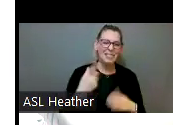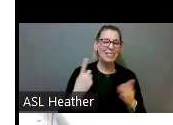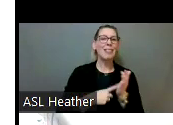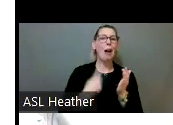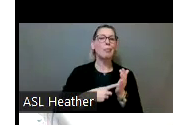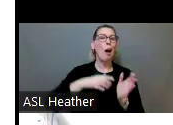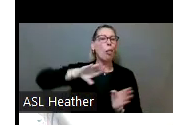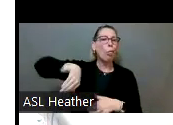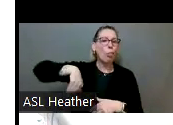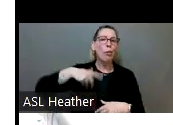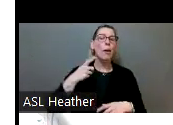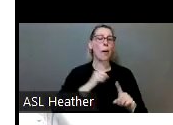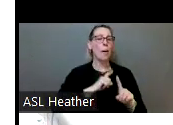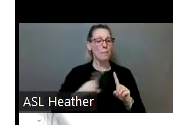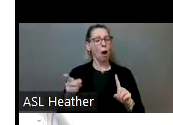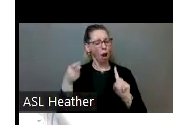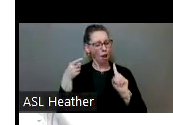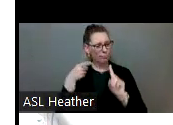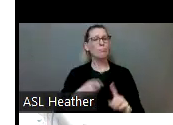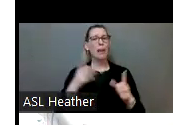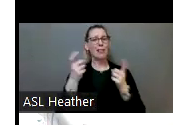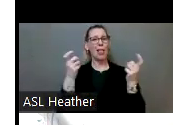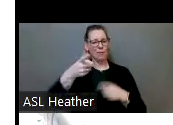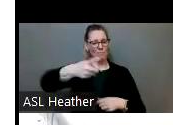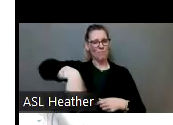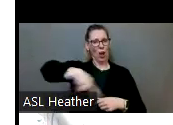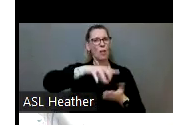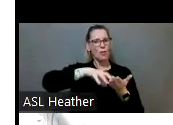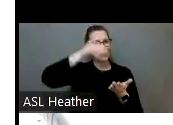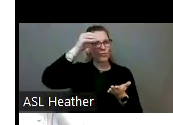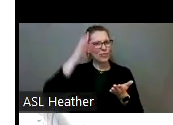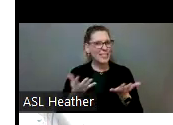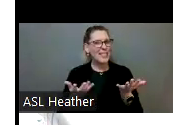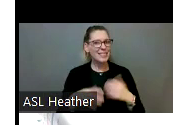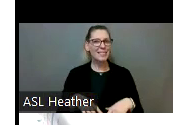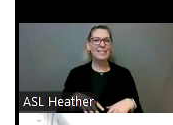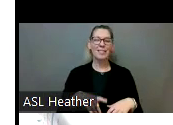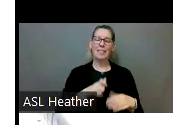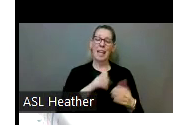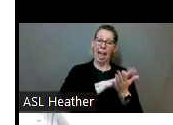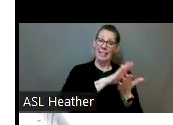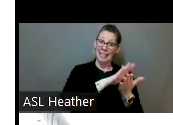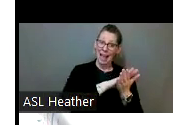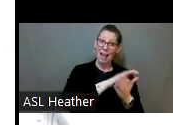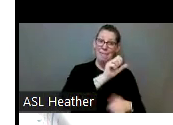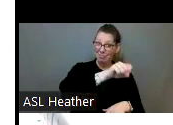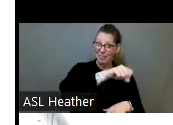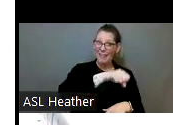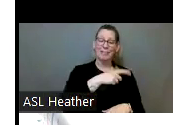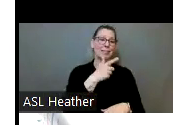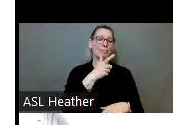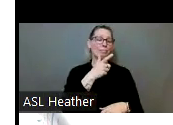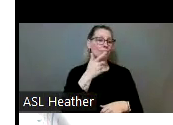but really wanting to celebrate our students not only academics and extracurricular, but personal